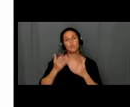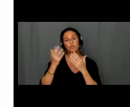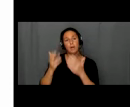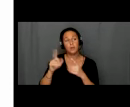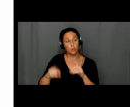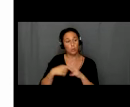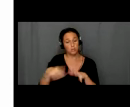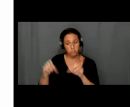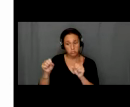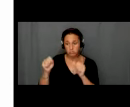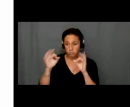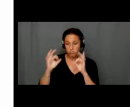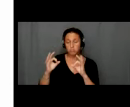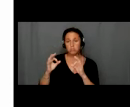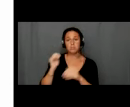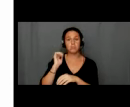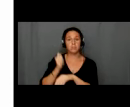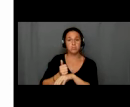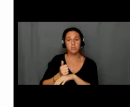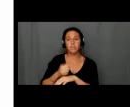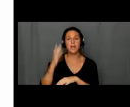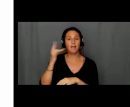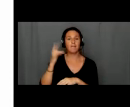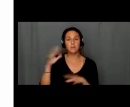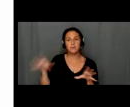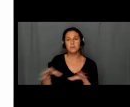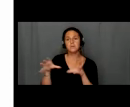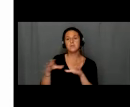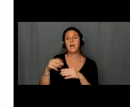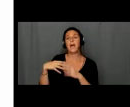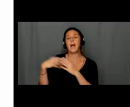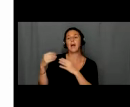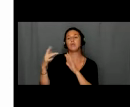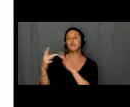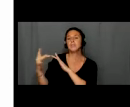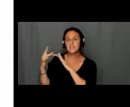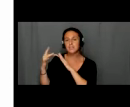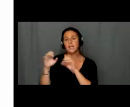perform robust outreach and education about the new regulation.